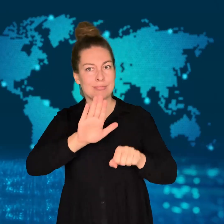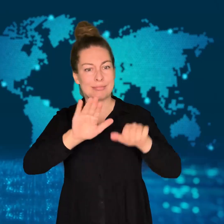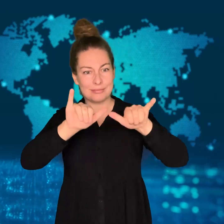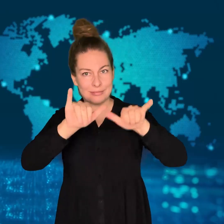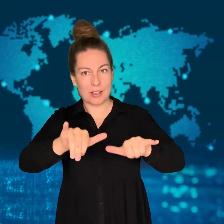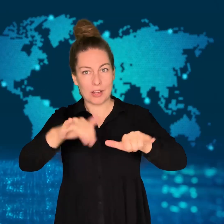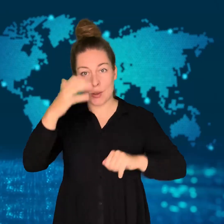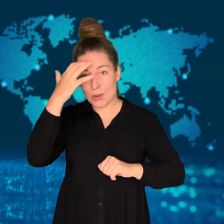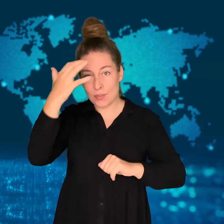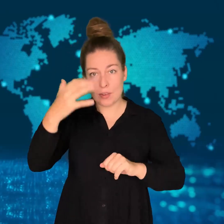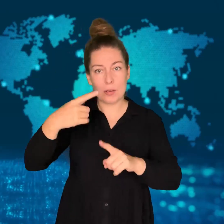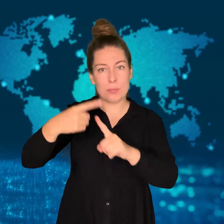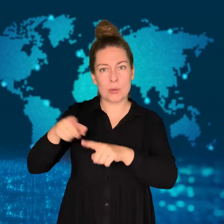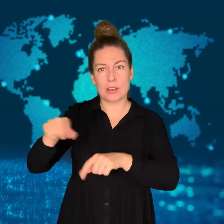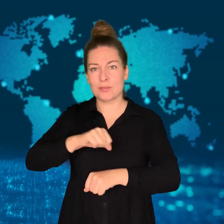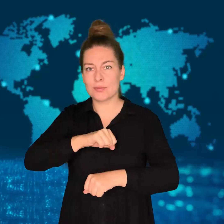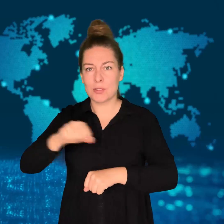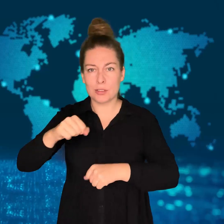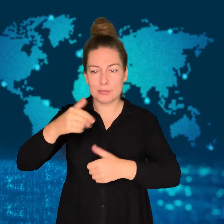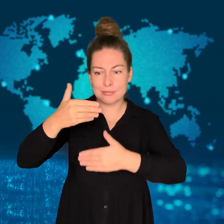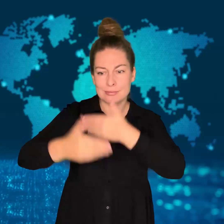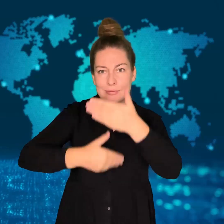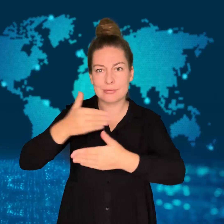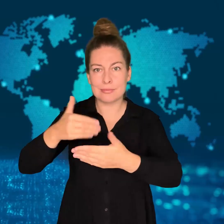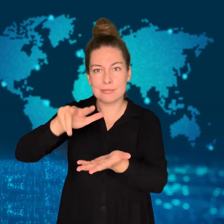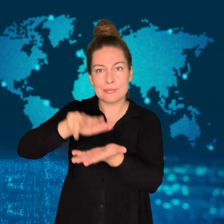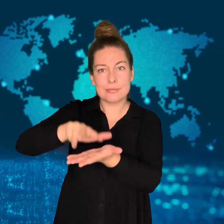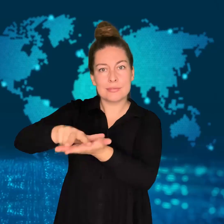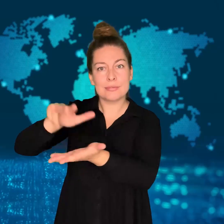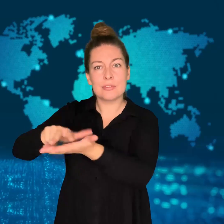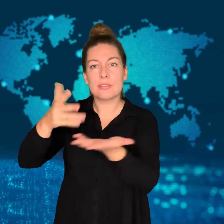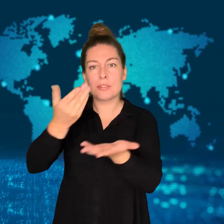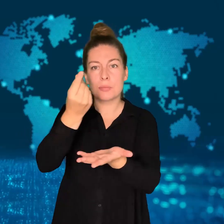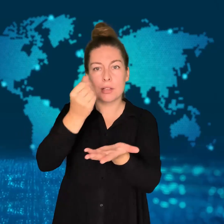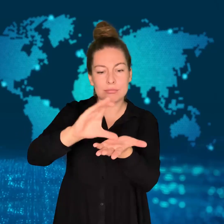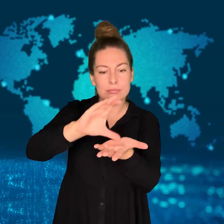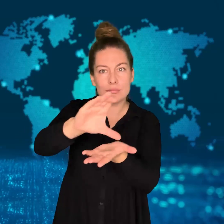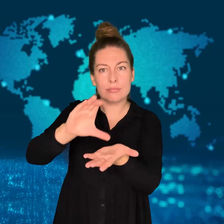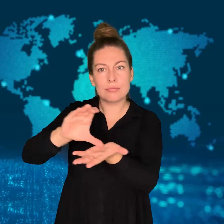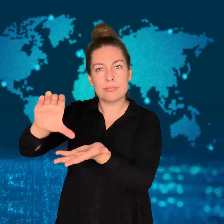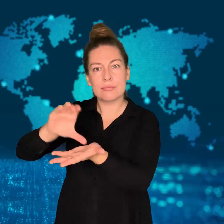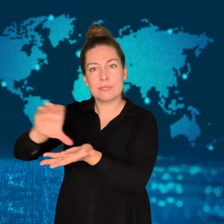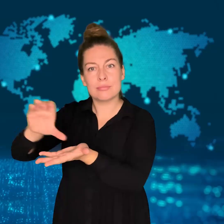keep the government open while they continue to work on